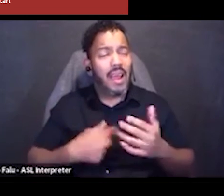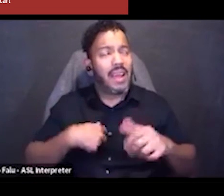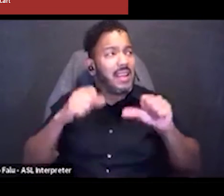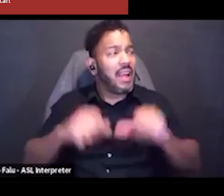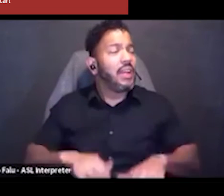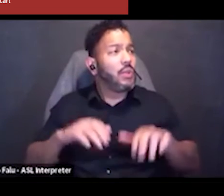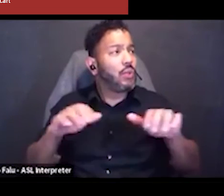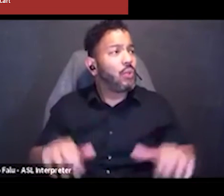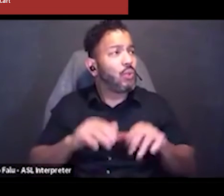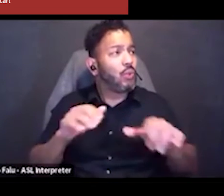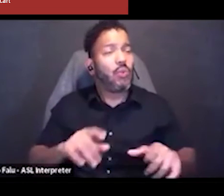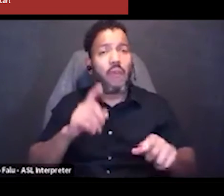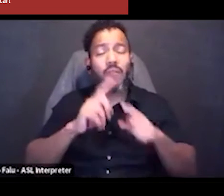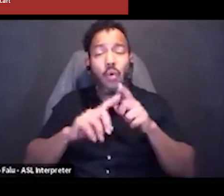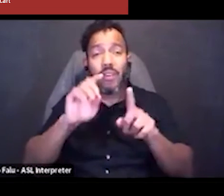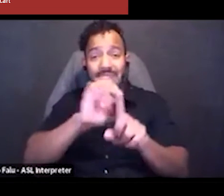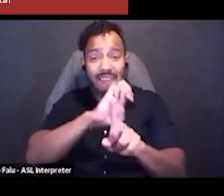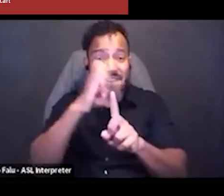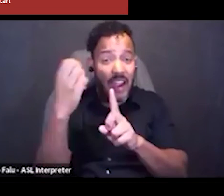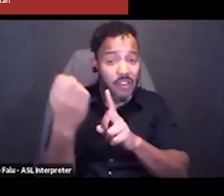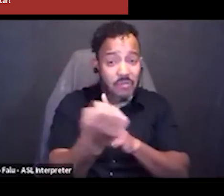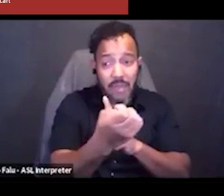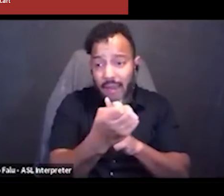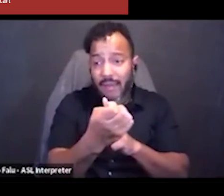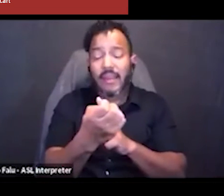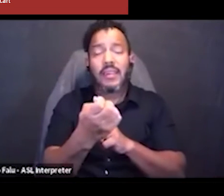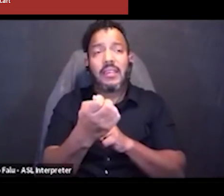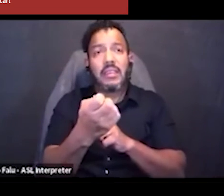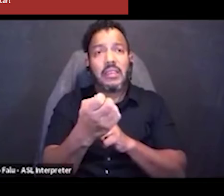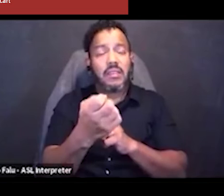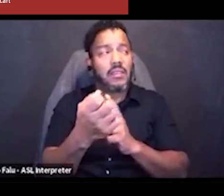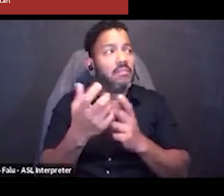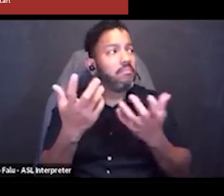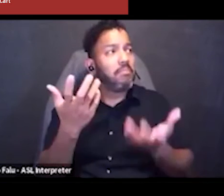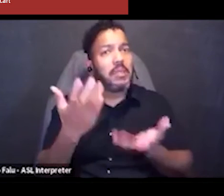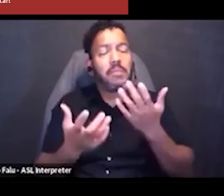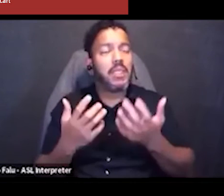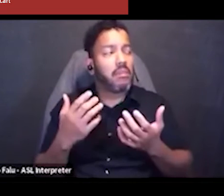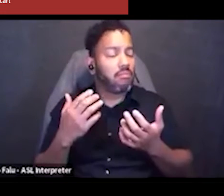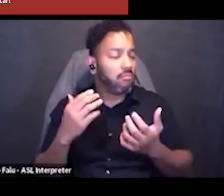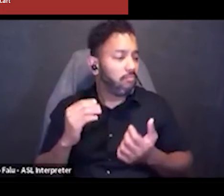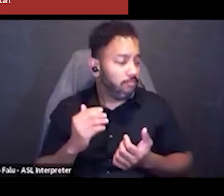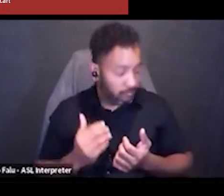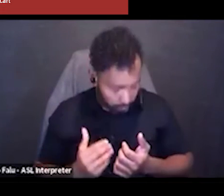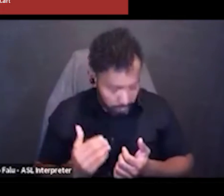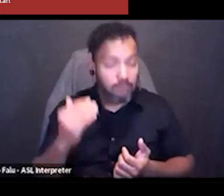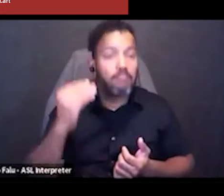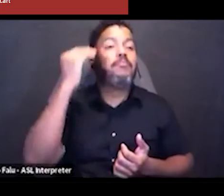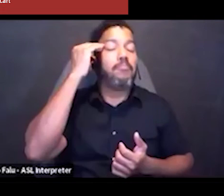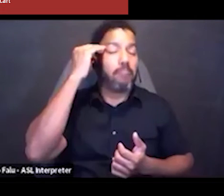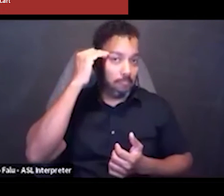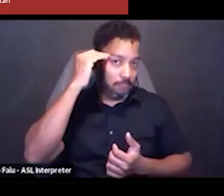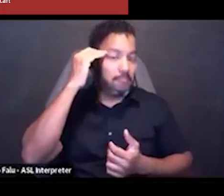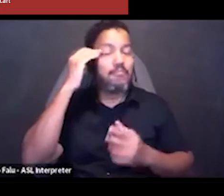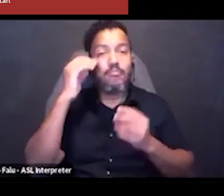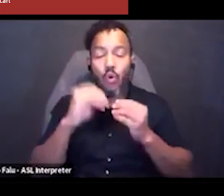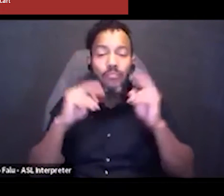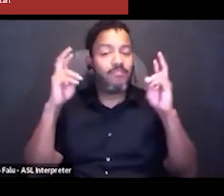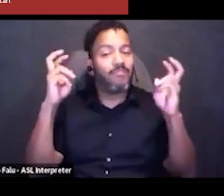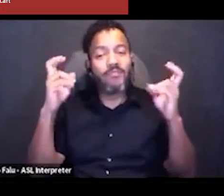environmentally friendly, like could someone or maybe -- I don't know, just scientists